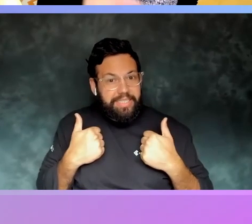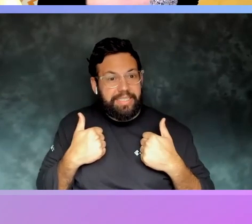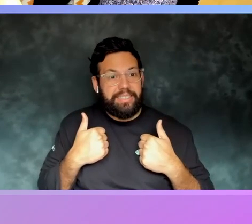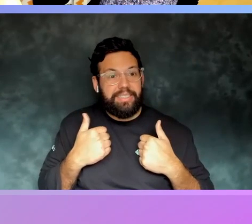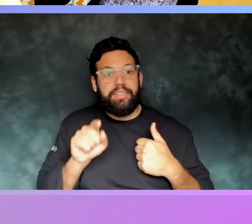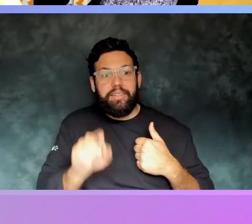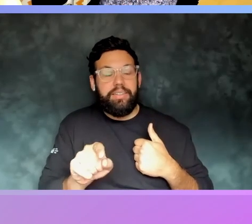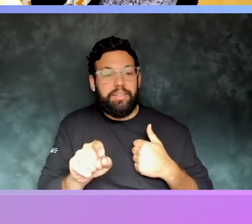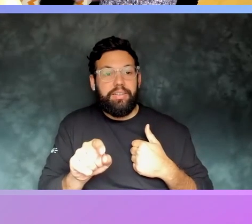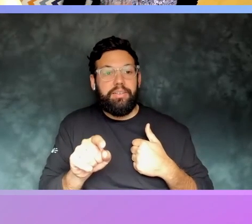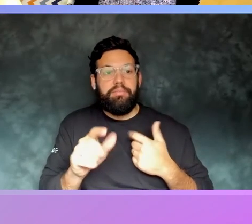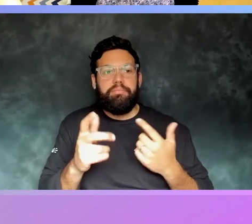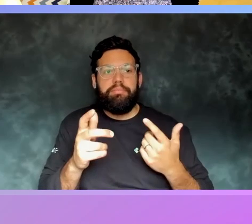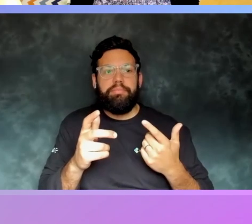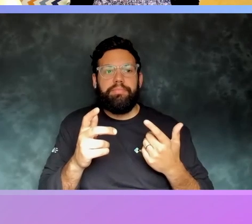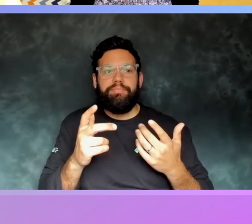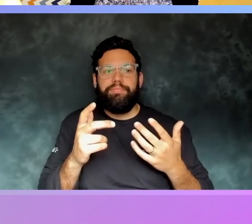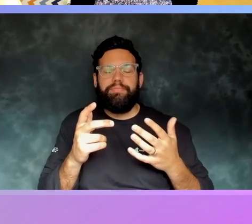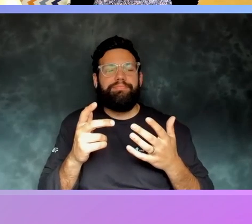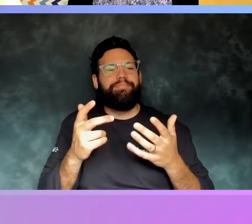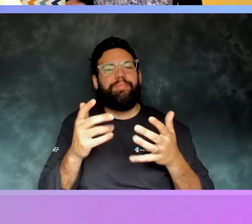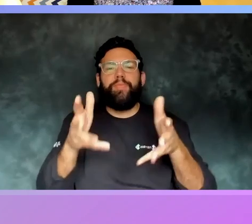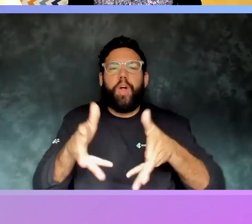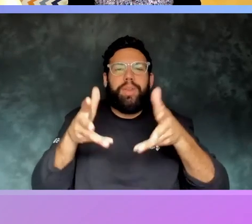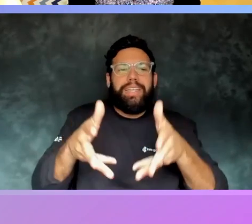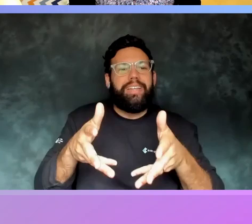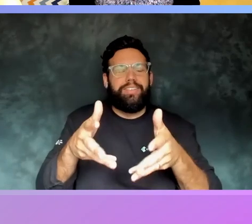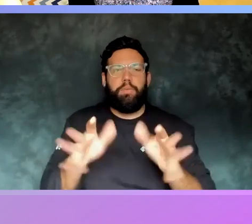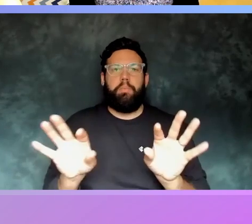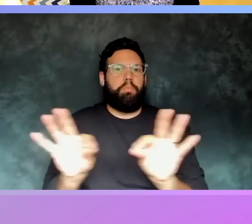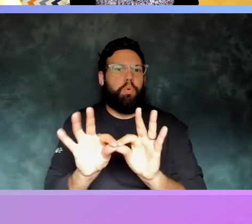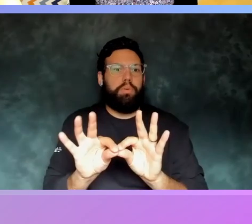labeled. So going to our example, which form element